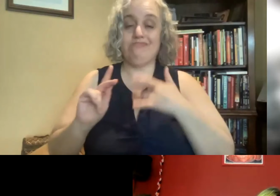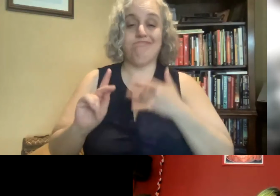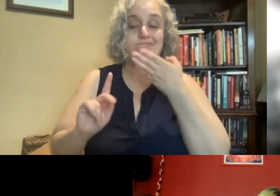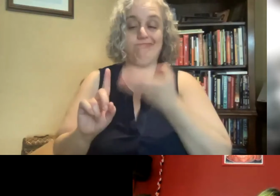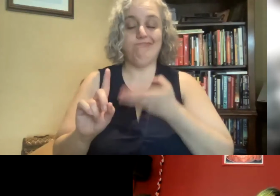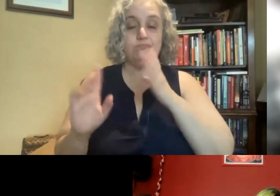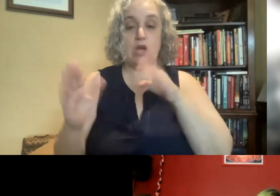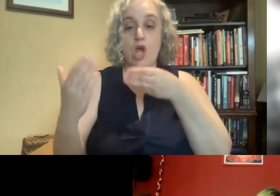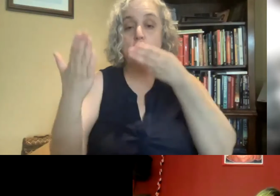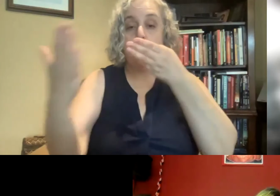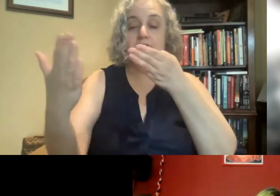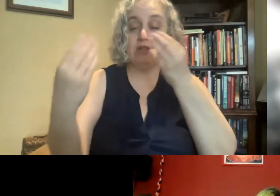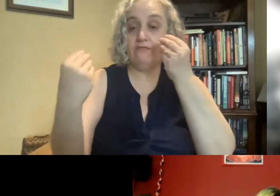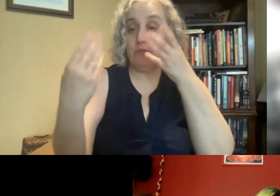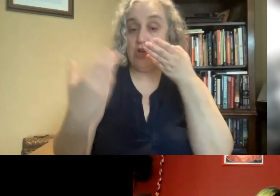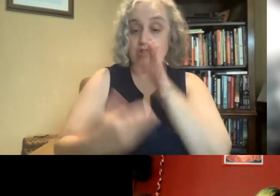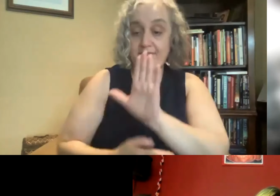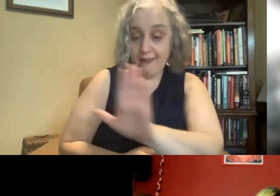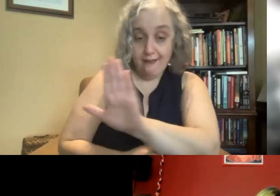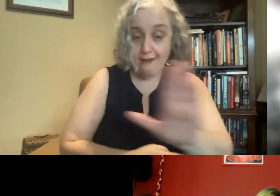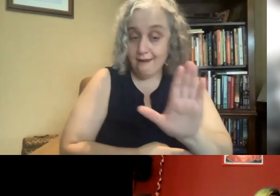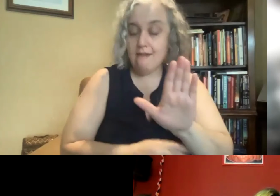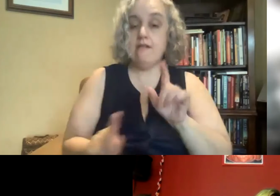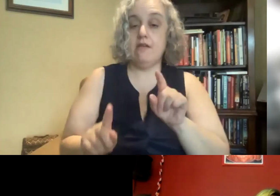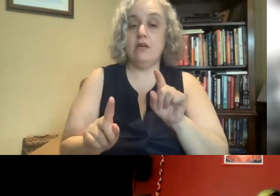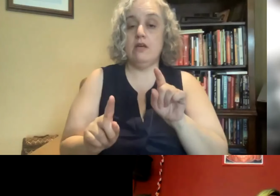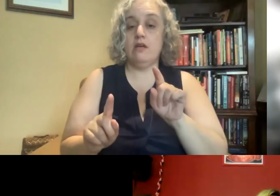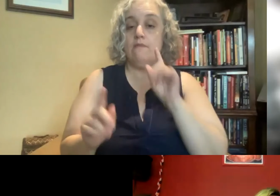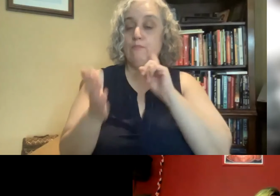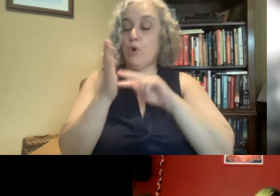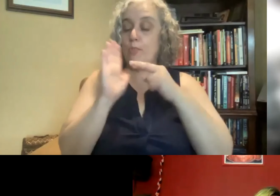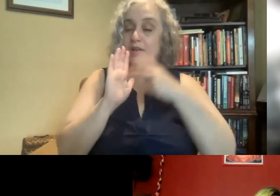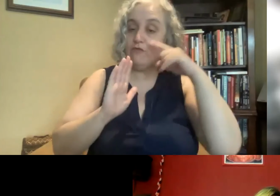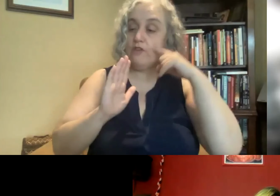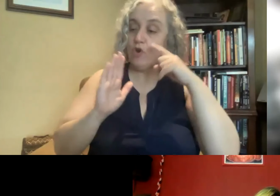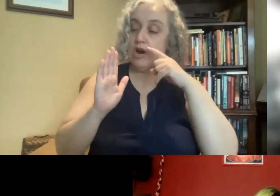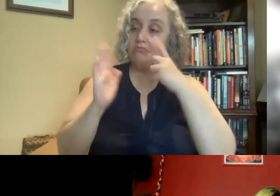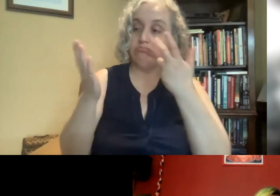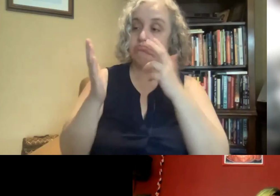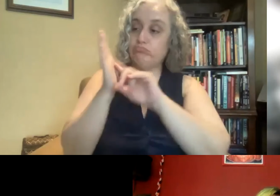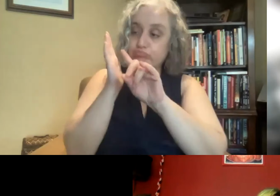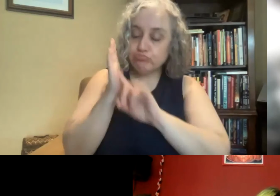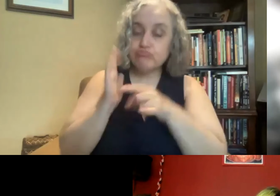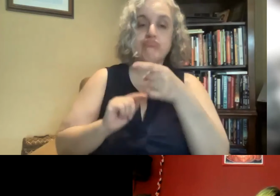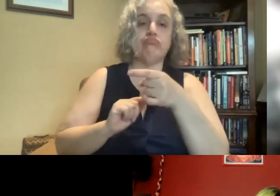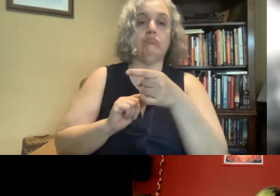their data for particular uses and by particular people,